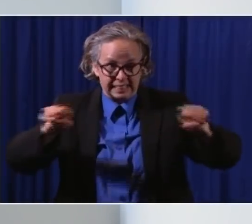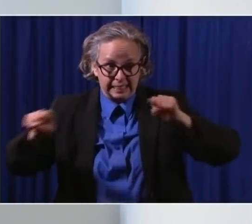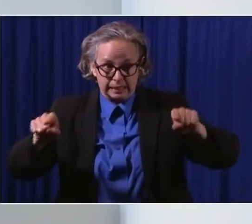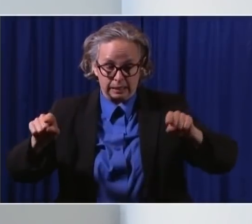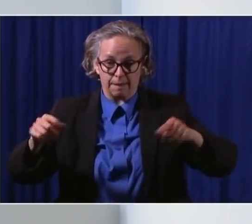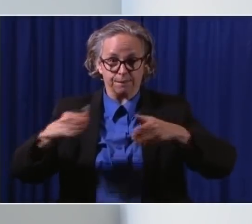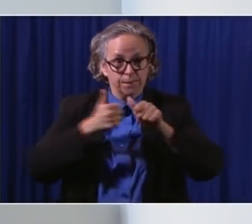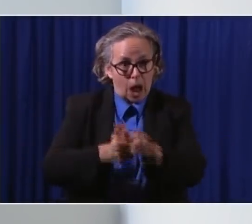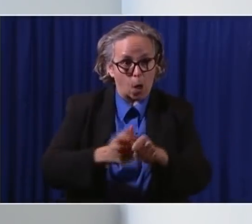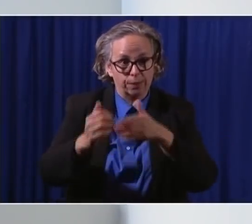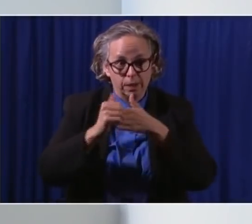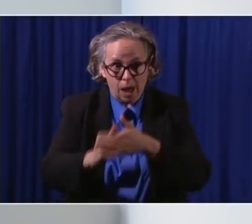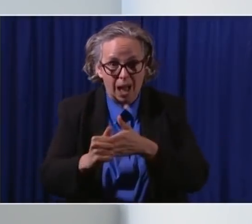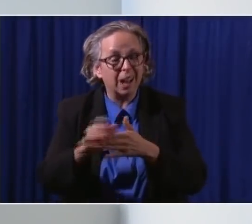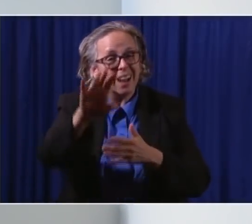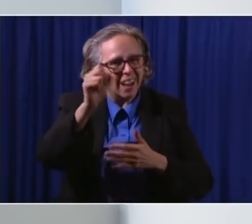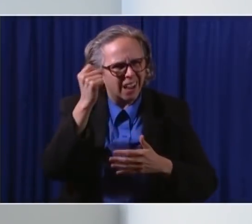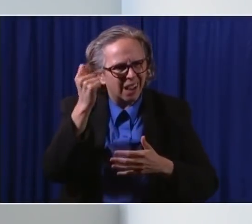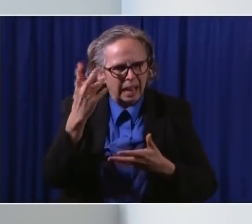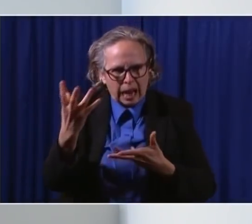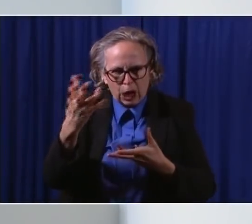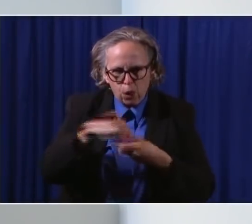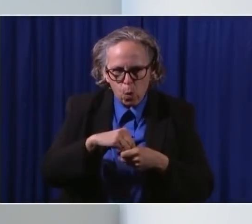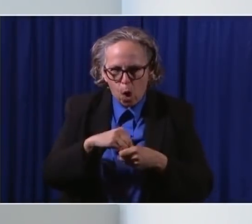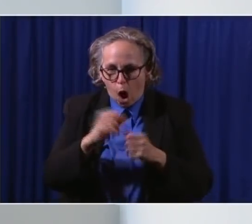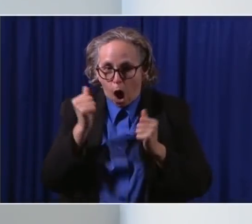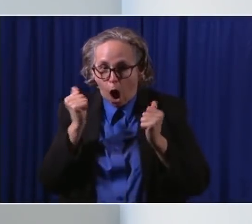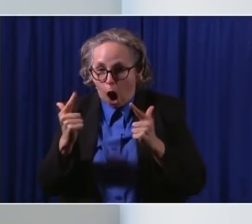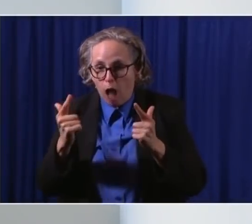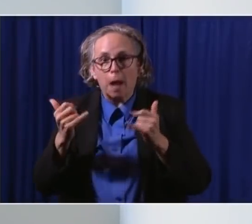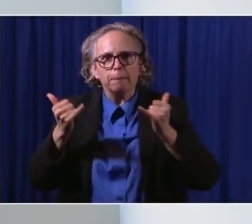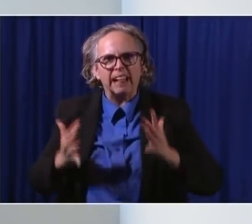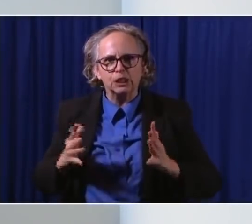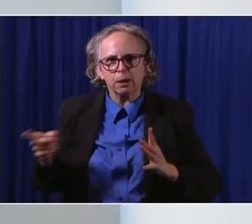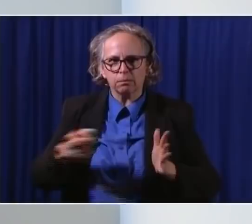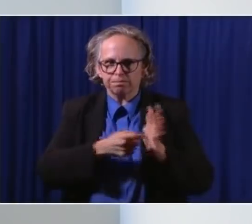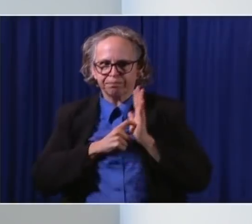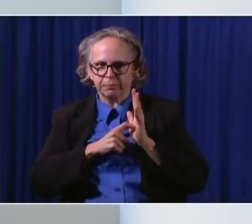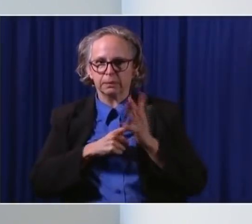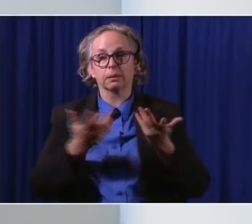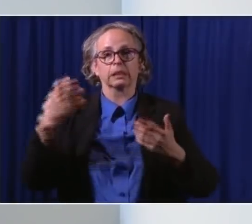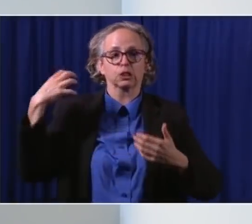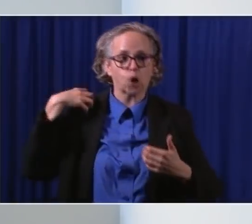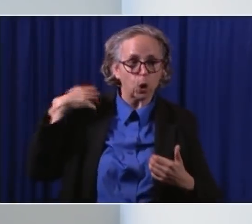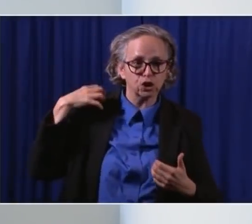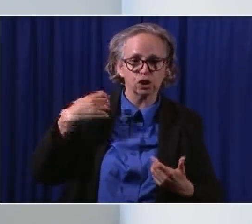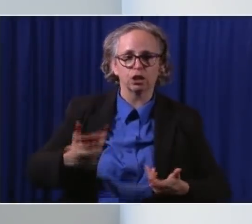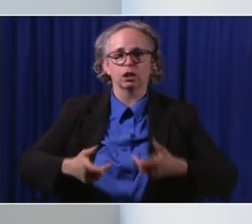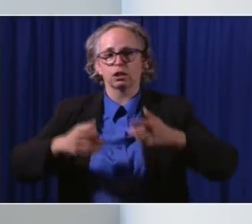THERE ARE SEVERAL OF THEM THAT ARE REALLY IMPORTANT. TOURNAMENTS, GAMES AND SCRIMMAGES BETWEEN TEAMS FOR CONTACT SPORTS IS ONLY